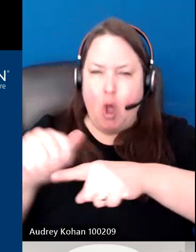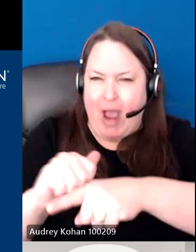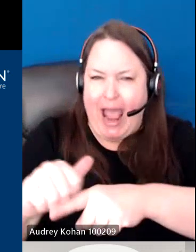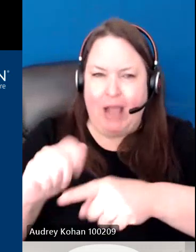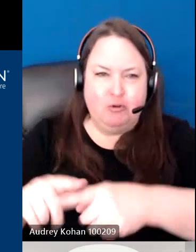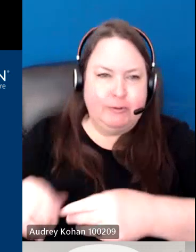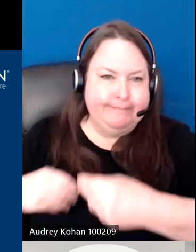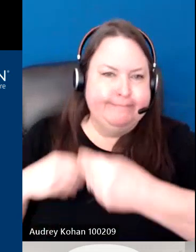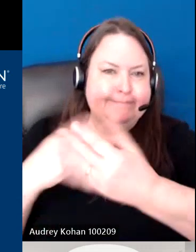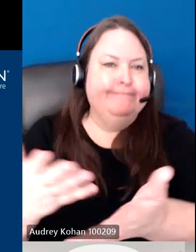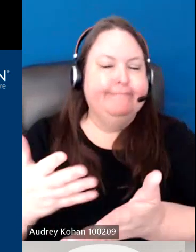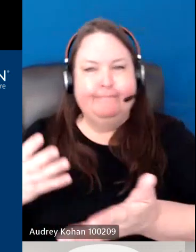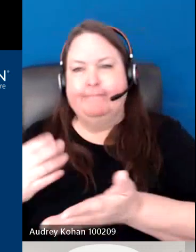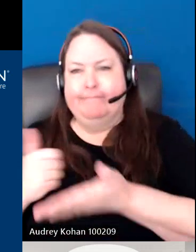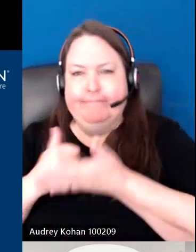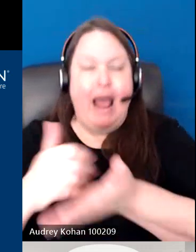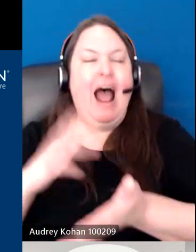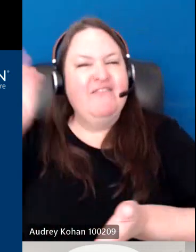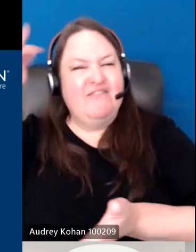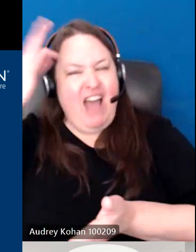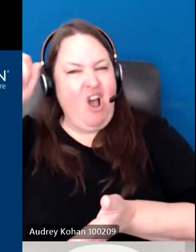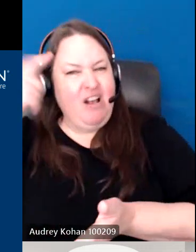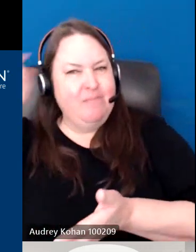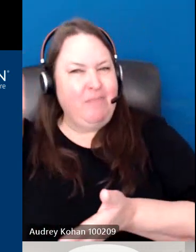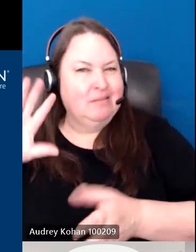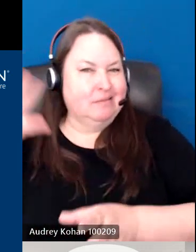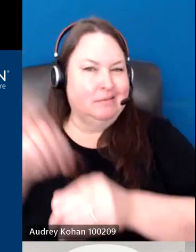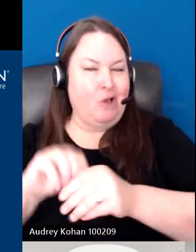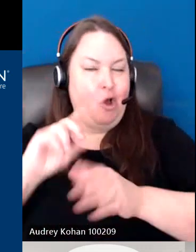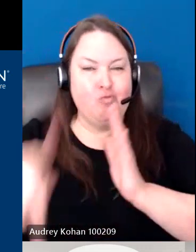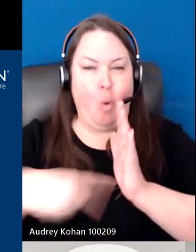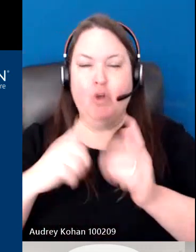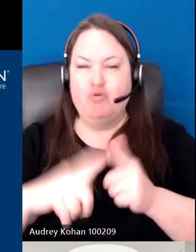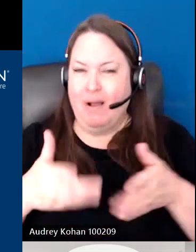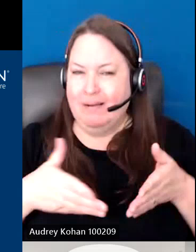government's going to have to take a role in that process of enabling hospitals and Health Systems